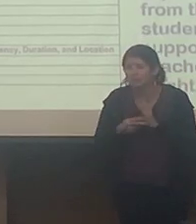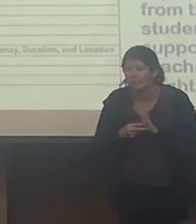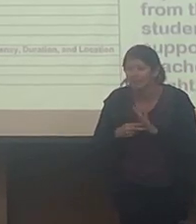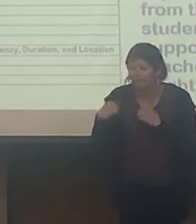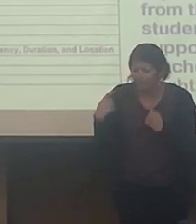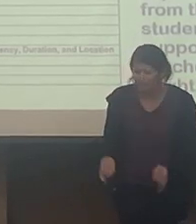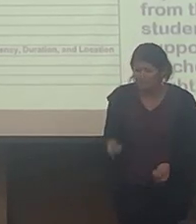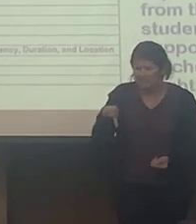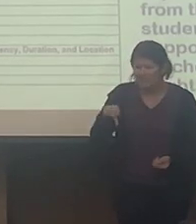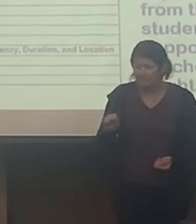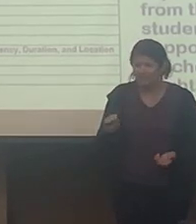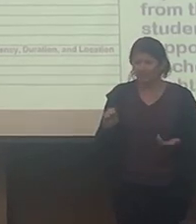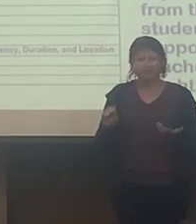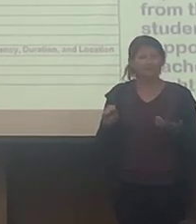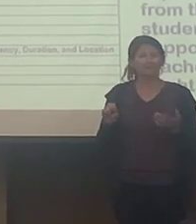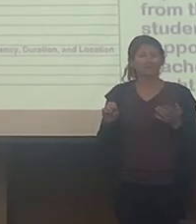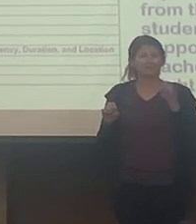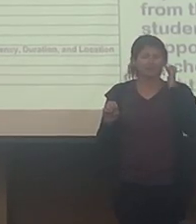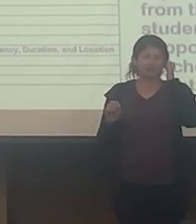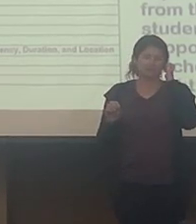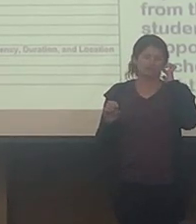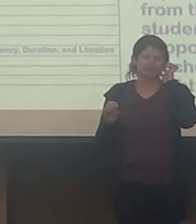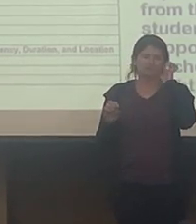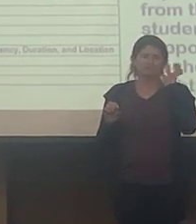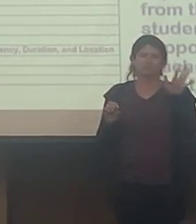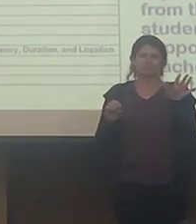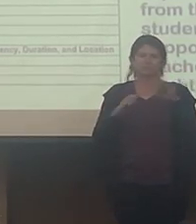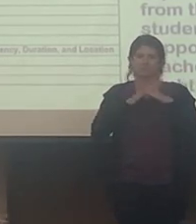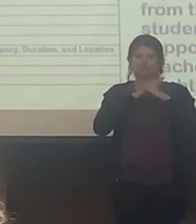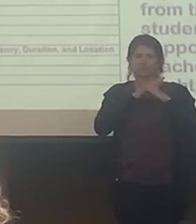yeah well in defensive teachers they're very